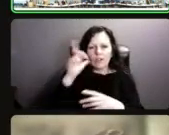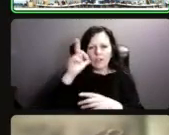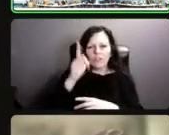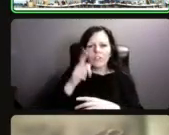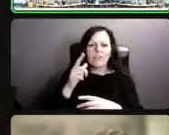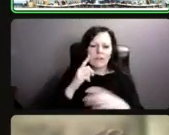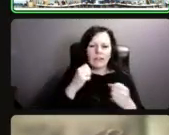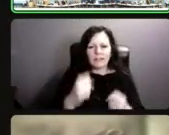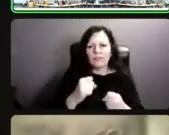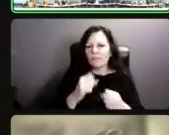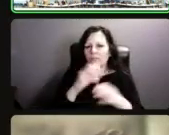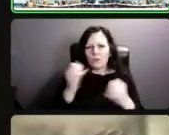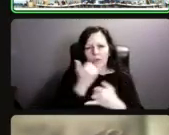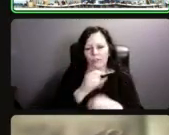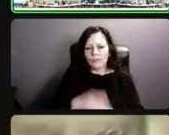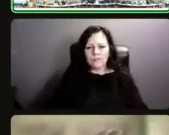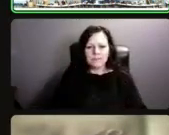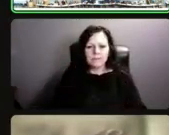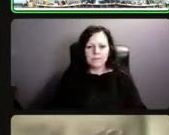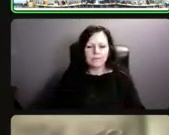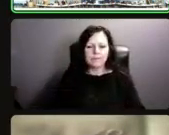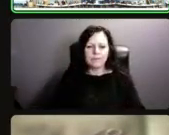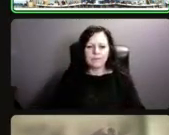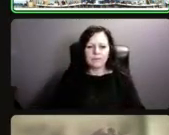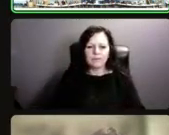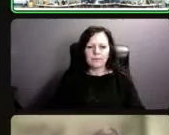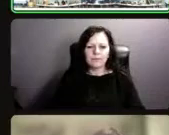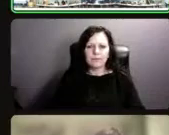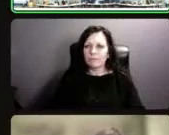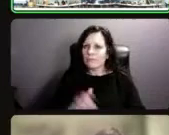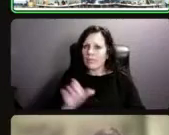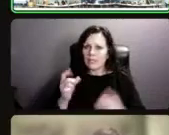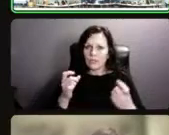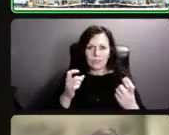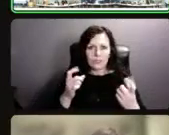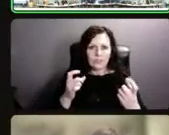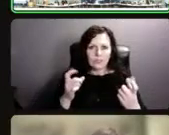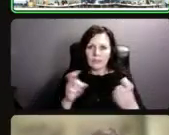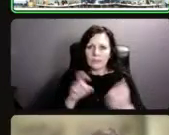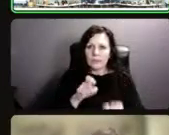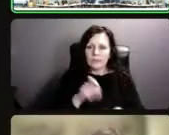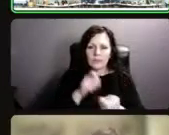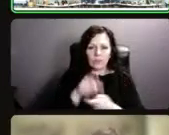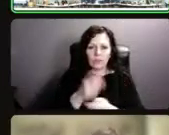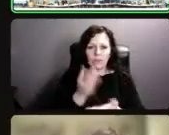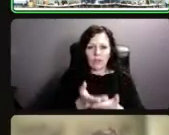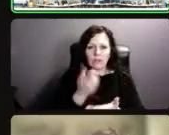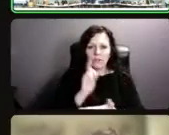THE METHODS USED TO CALCULATE THE REVENUES LOGICAL AND SOUND